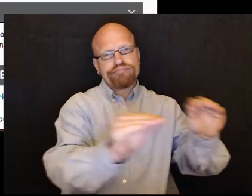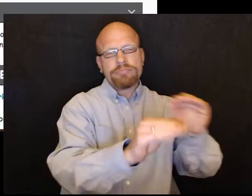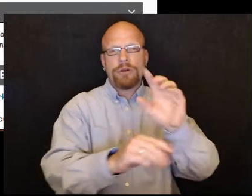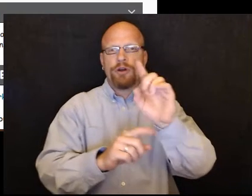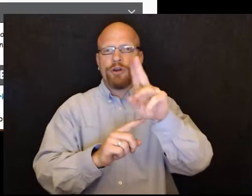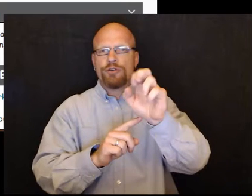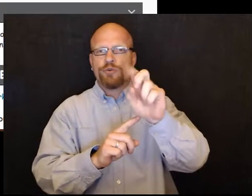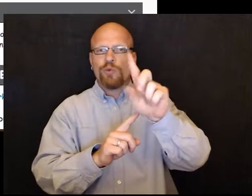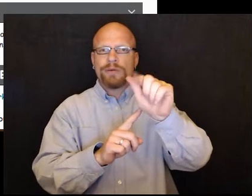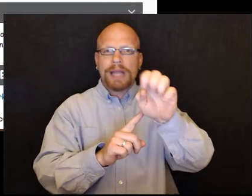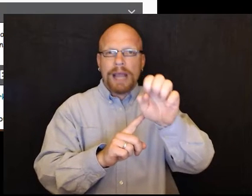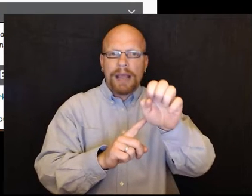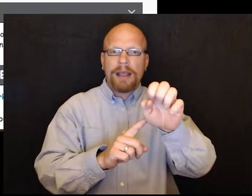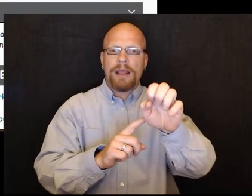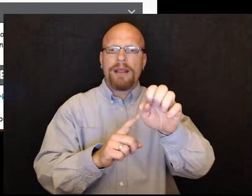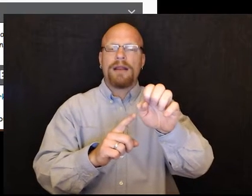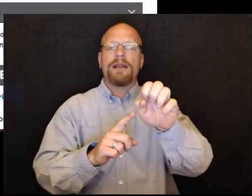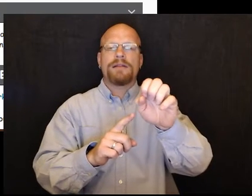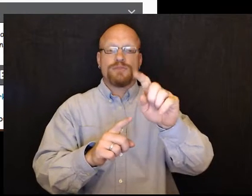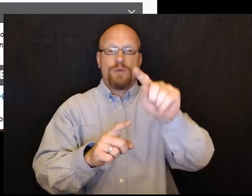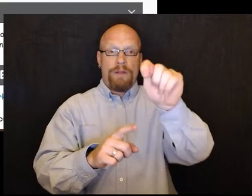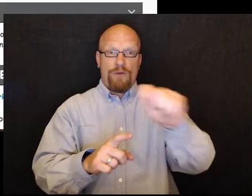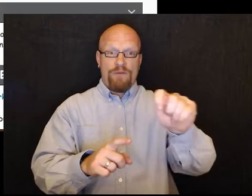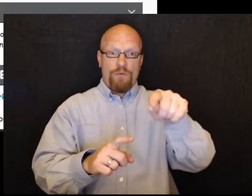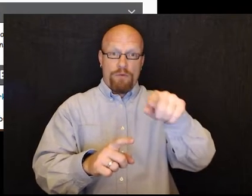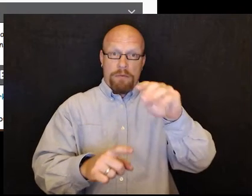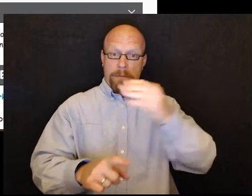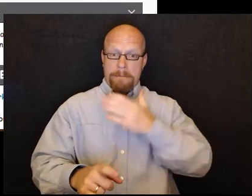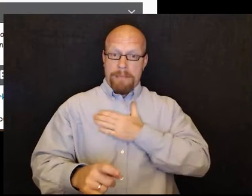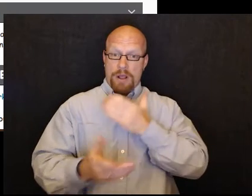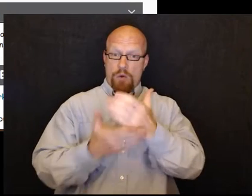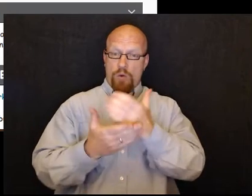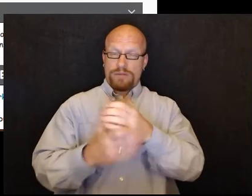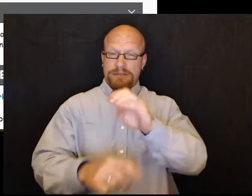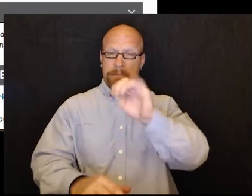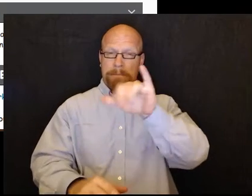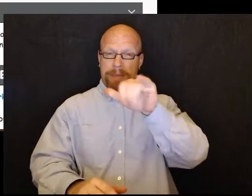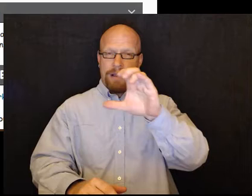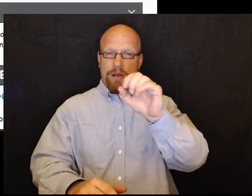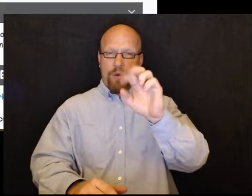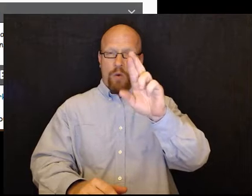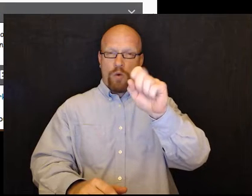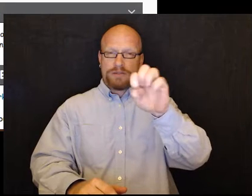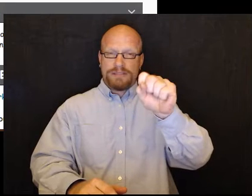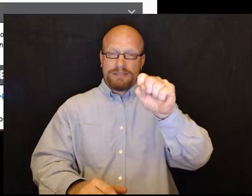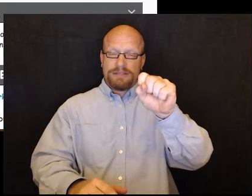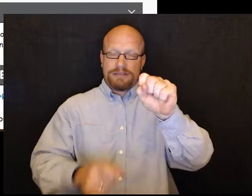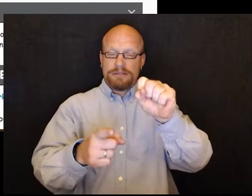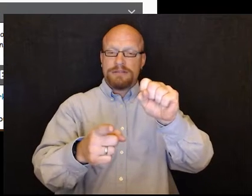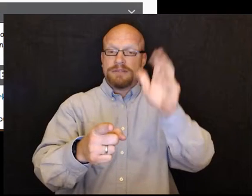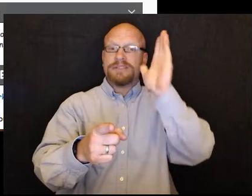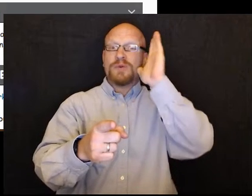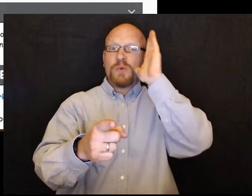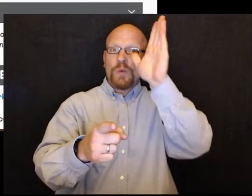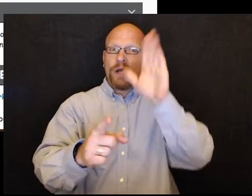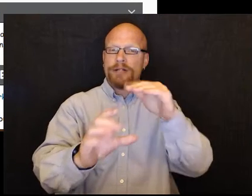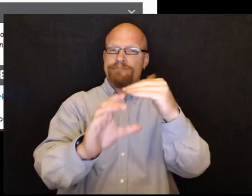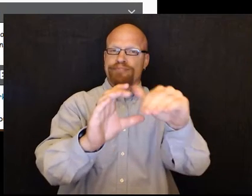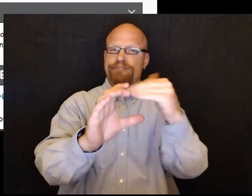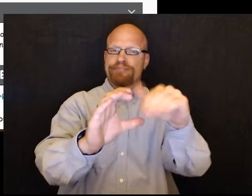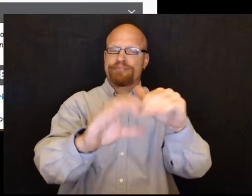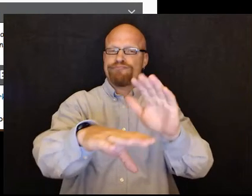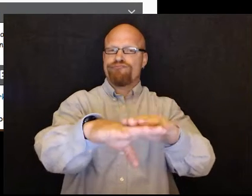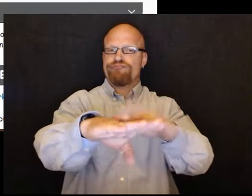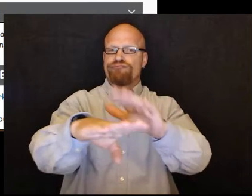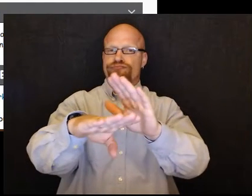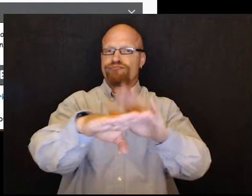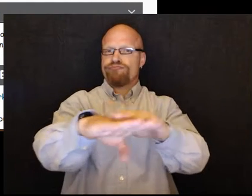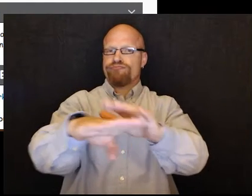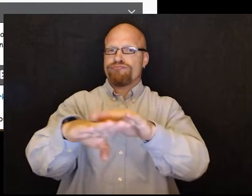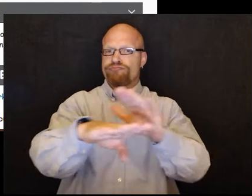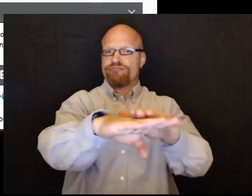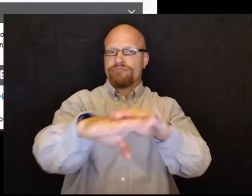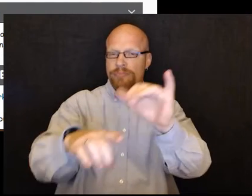this will be populated with many due dates with the due dates you'll have